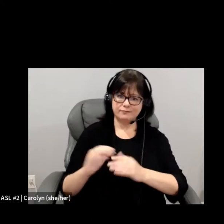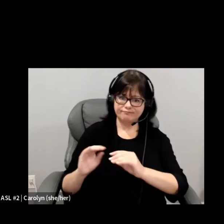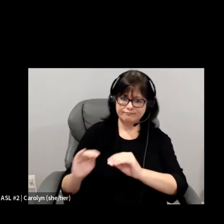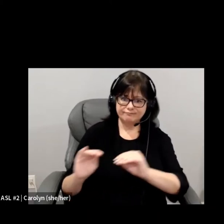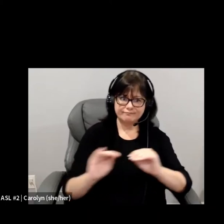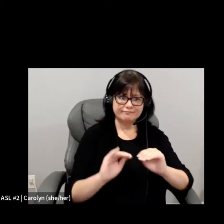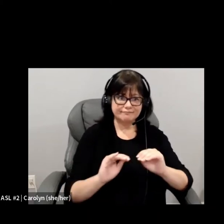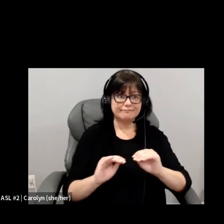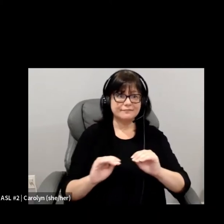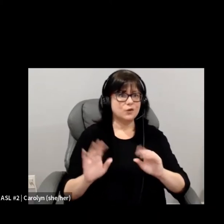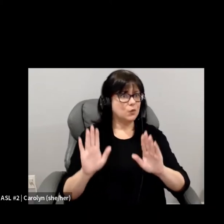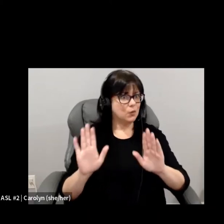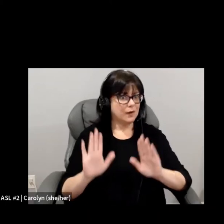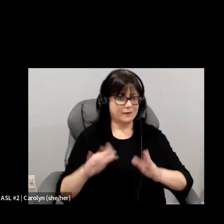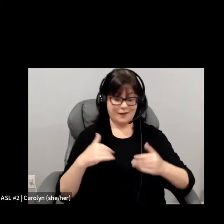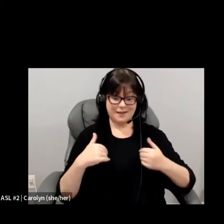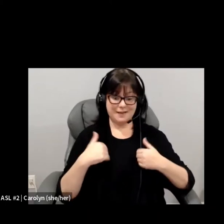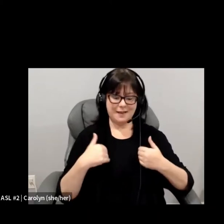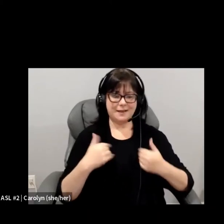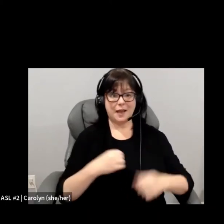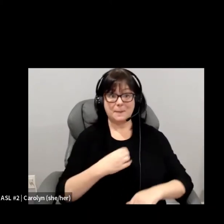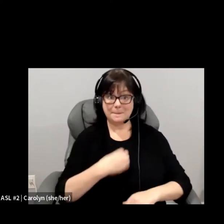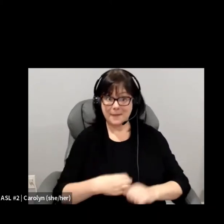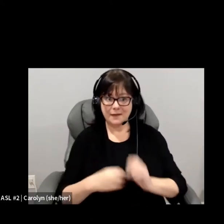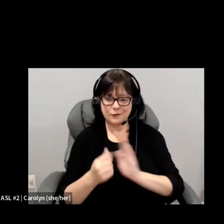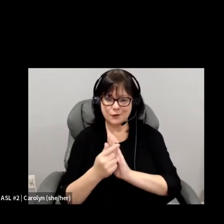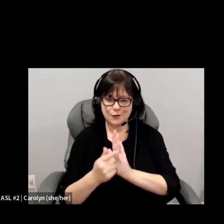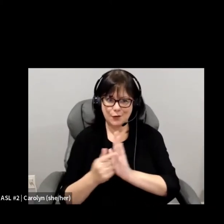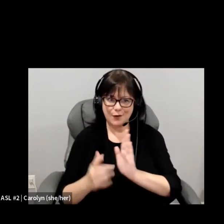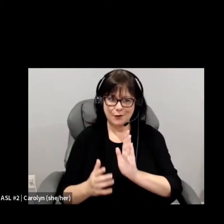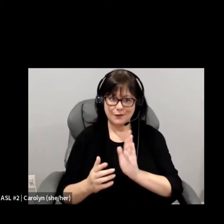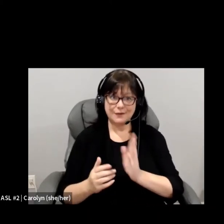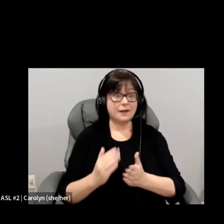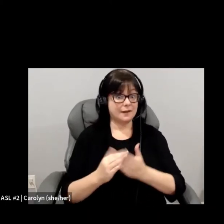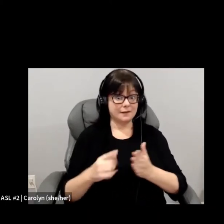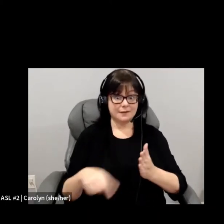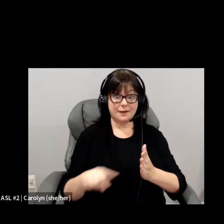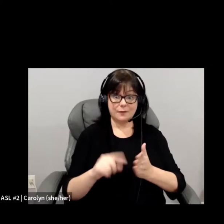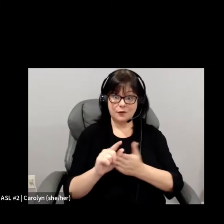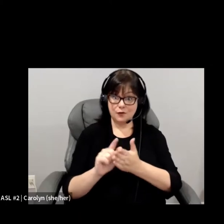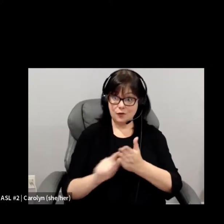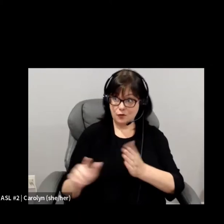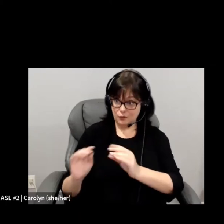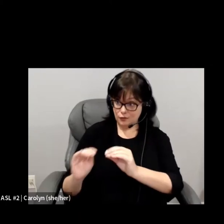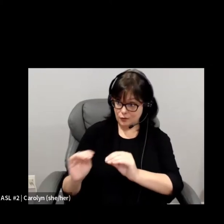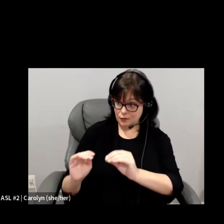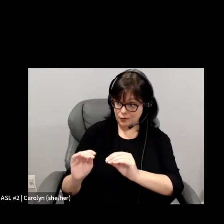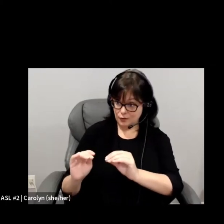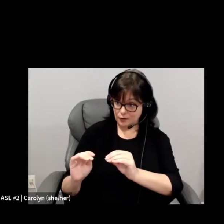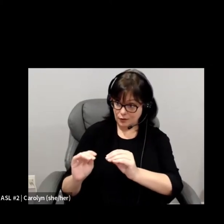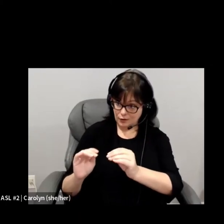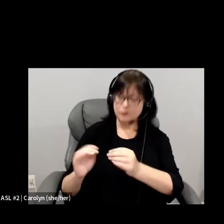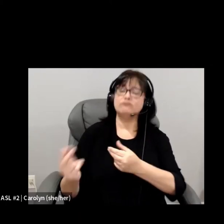SOME OF WHOM HAVE GONE ON TO BECOME STAFF MEMBERS HERE.